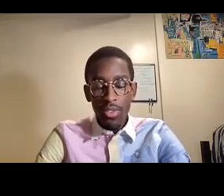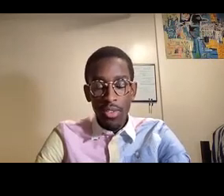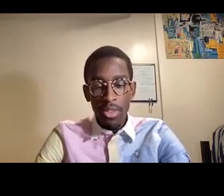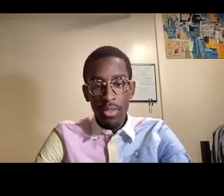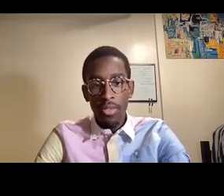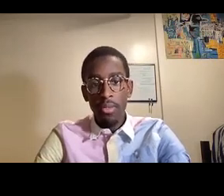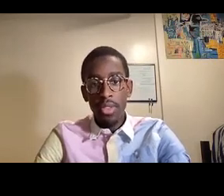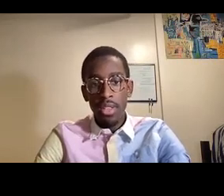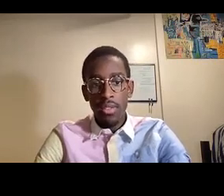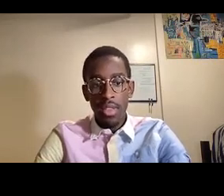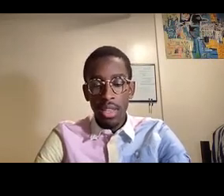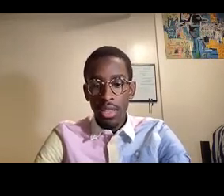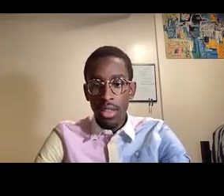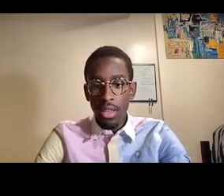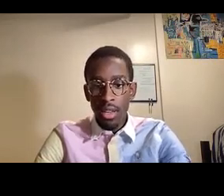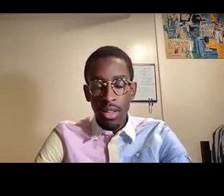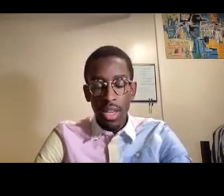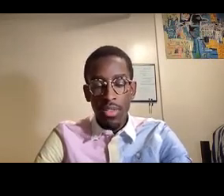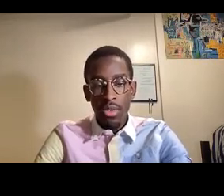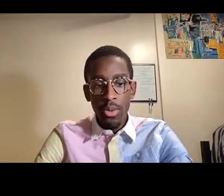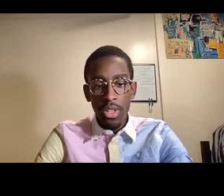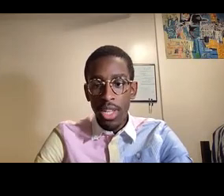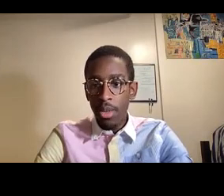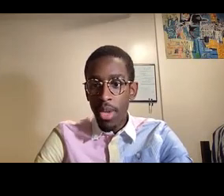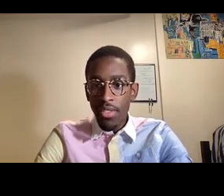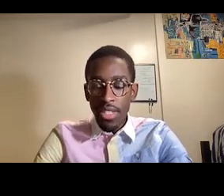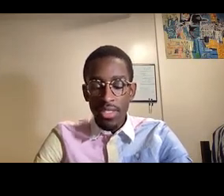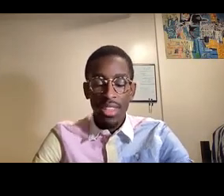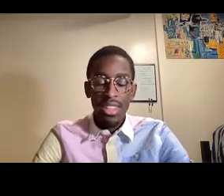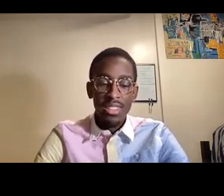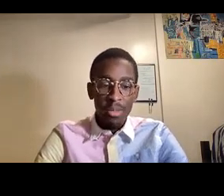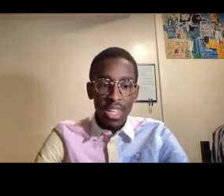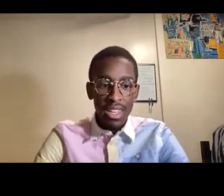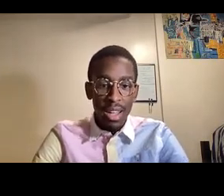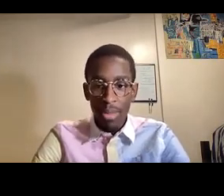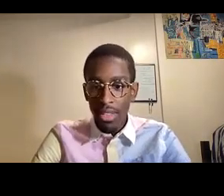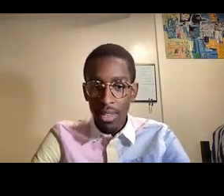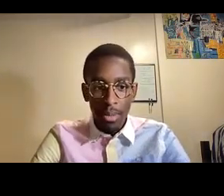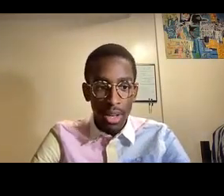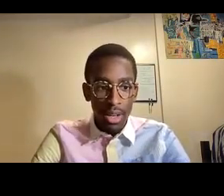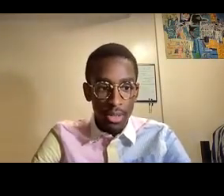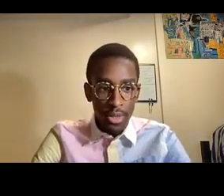some of the favorite things he likes to do on a daily basis, some that did not make the biography.